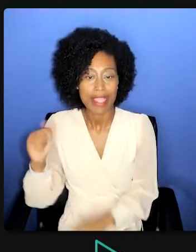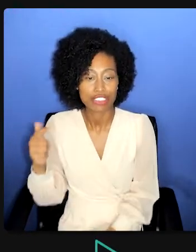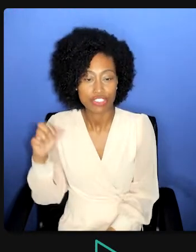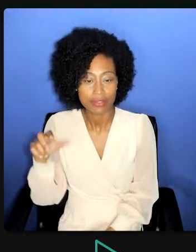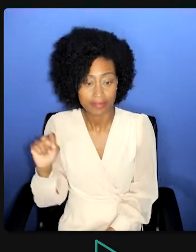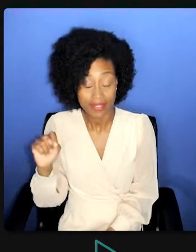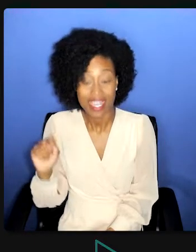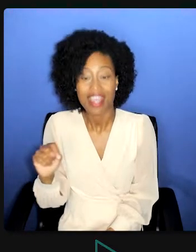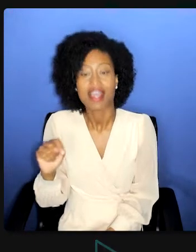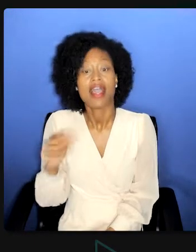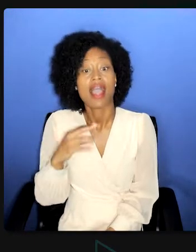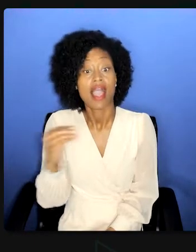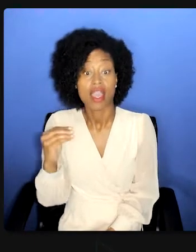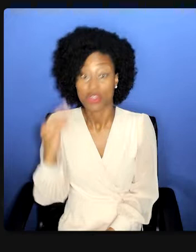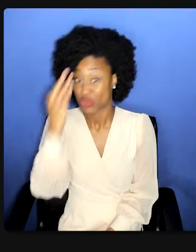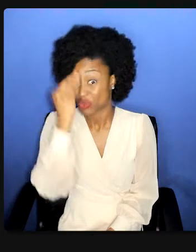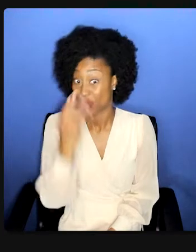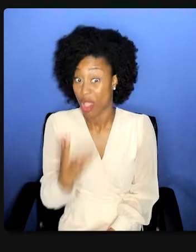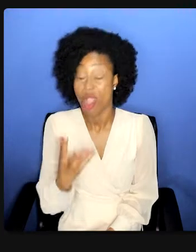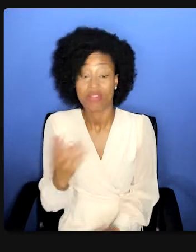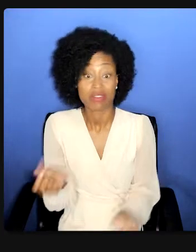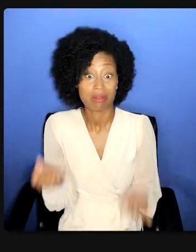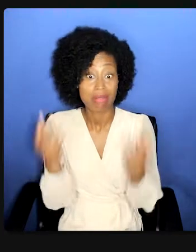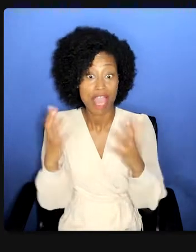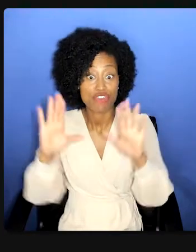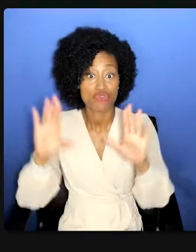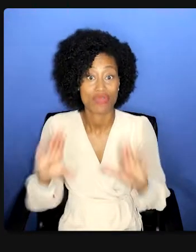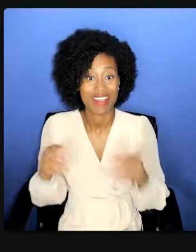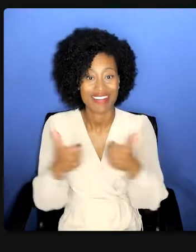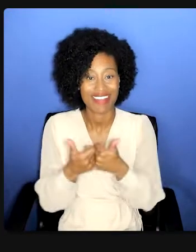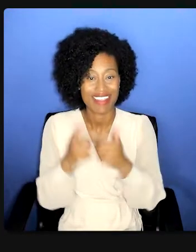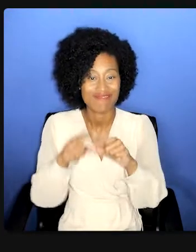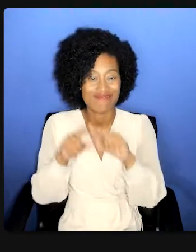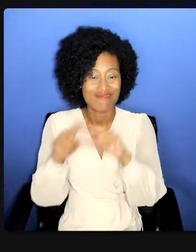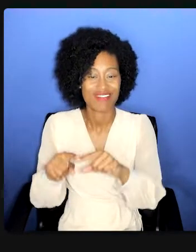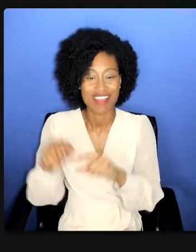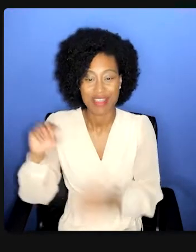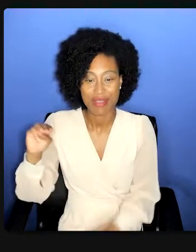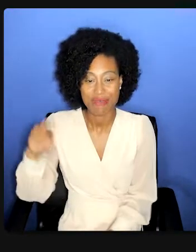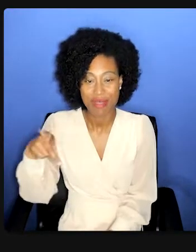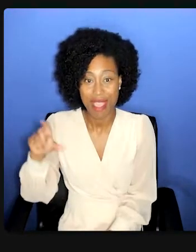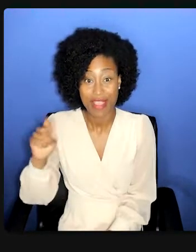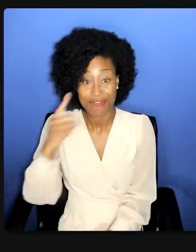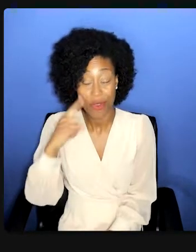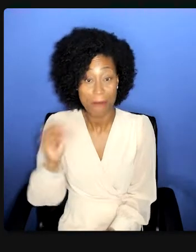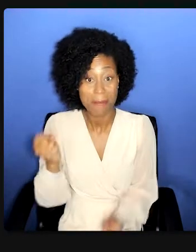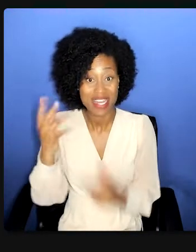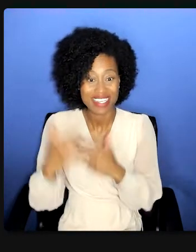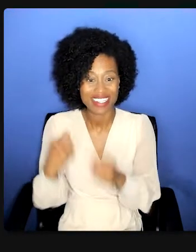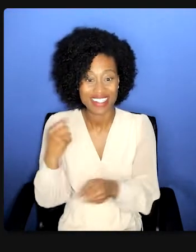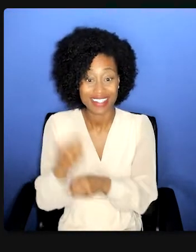Here you can see some of the great teams that have been running, using multiplayer service for years, including Doom Eternal.